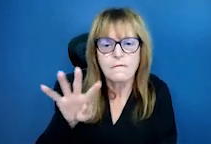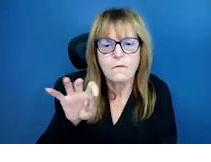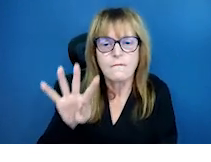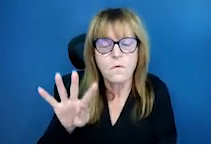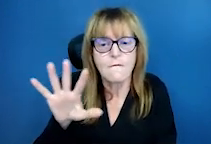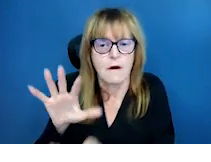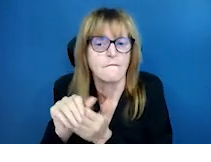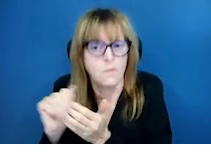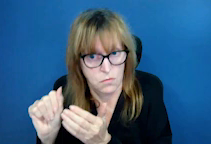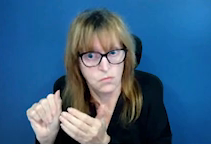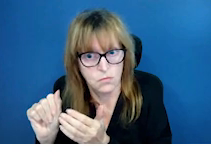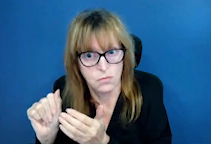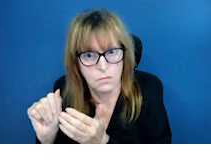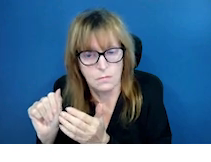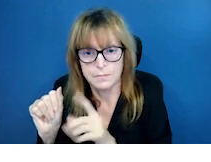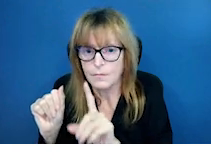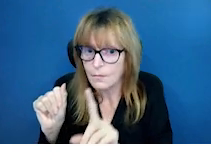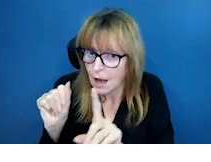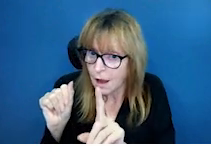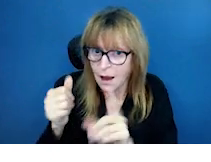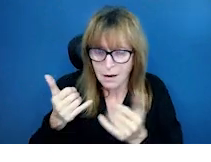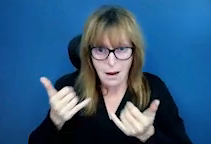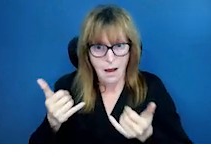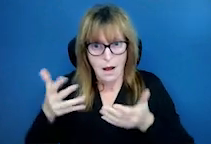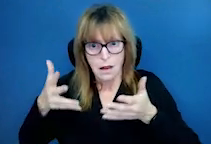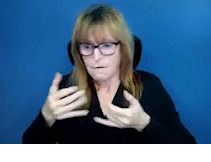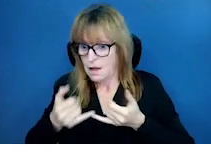Lastly, we need to deduct the total government assistance they received